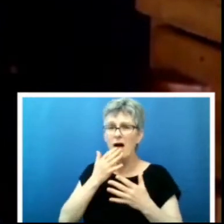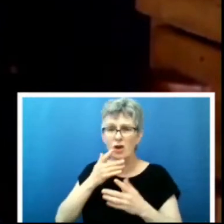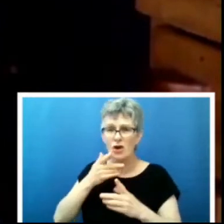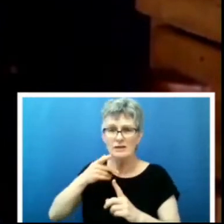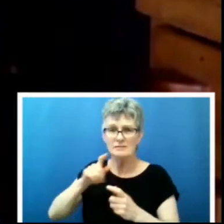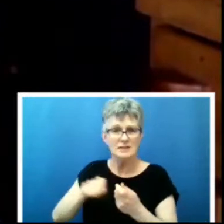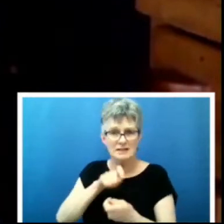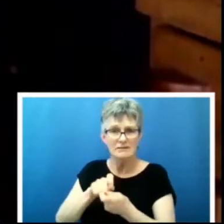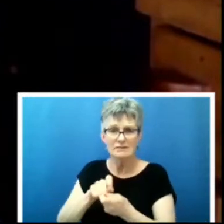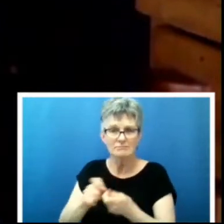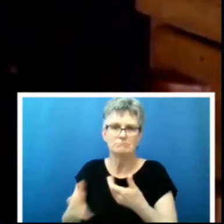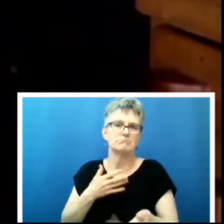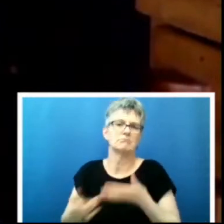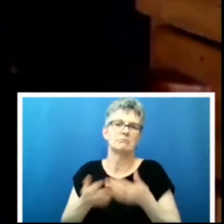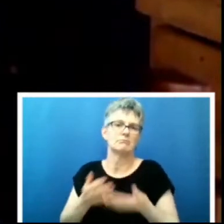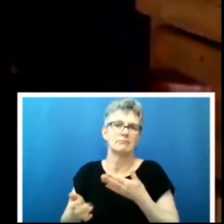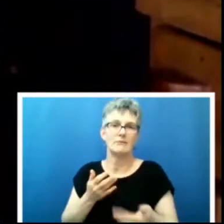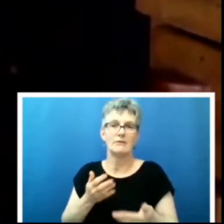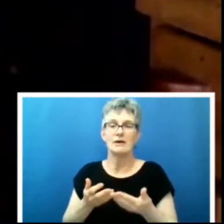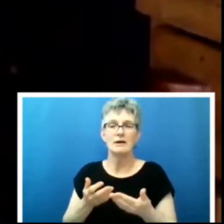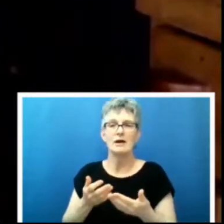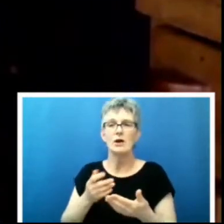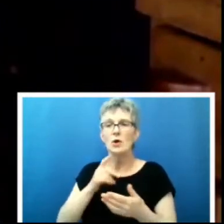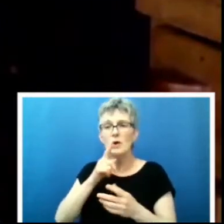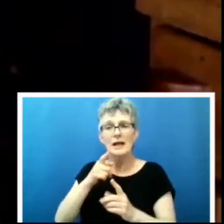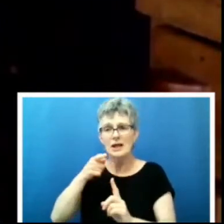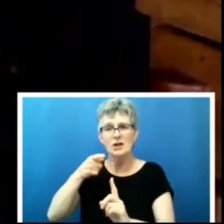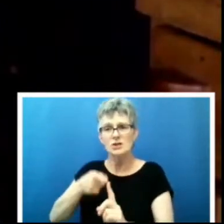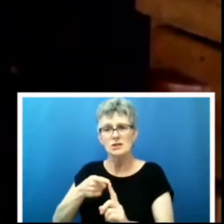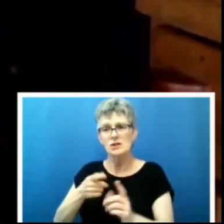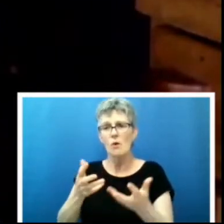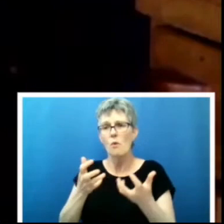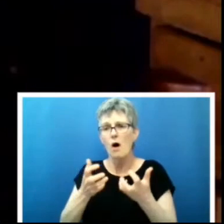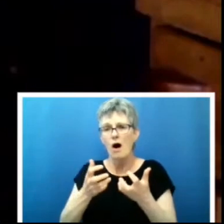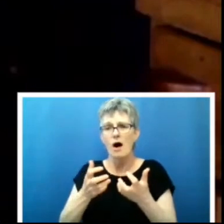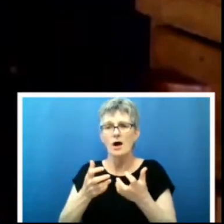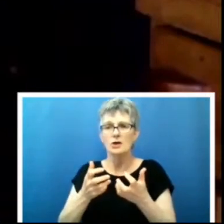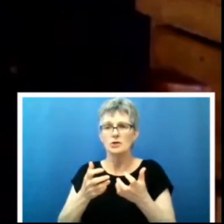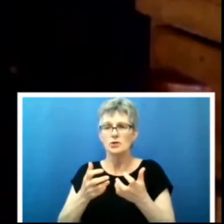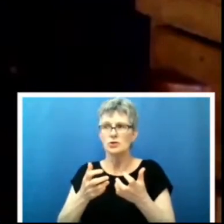is to bring awareness, to allow, and be with whatever's happening.